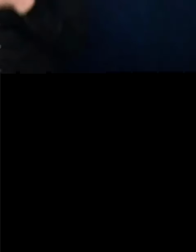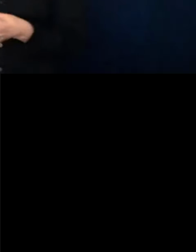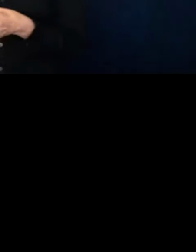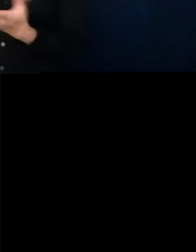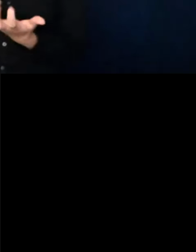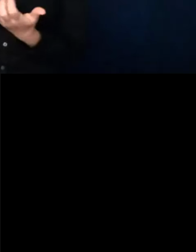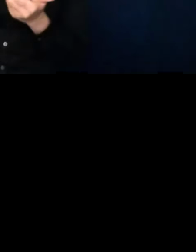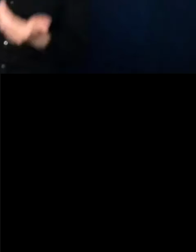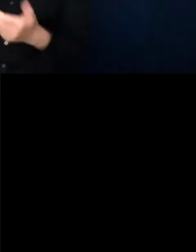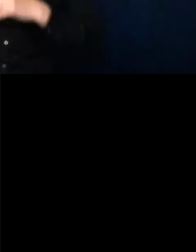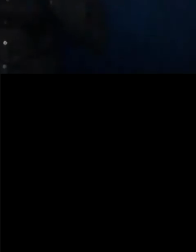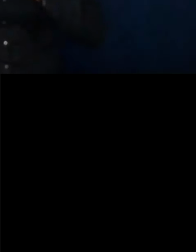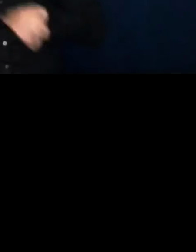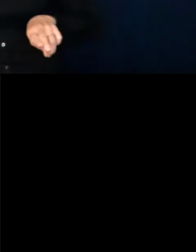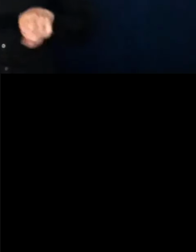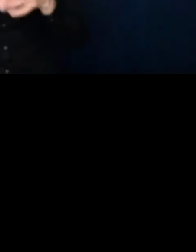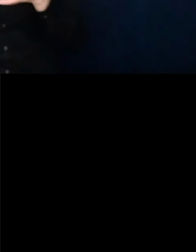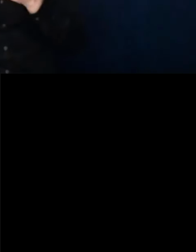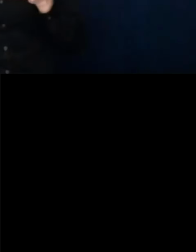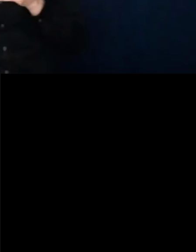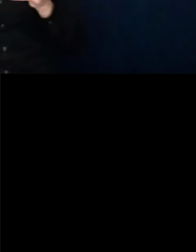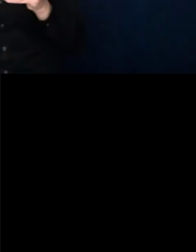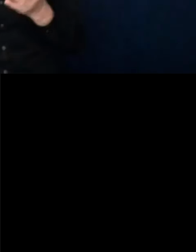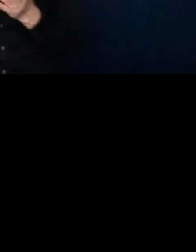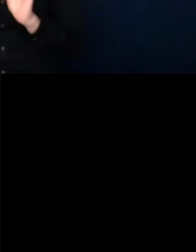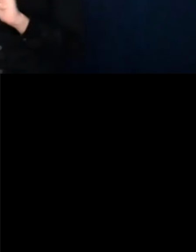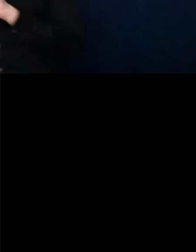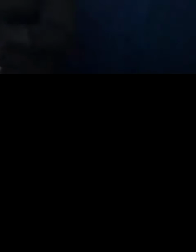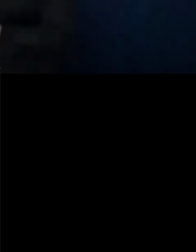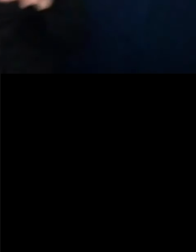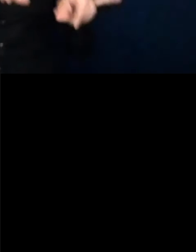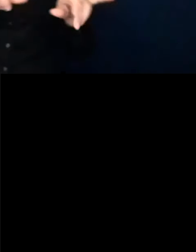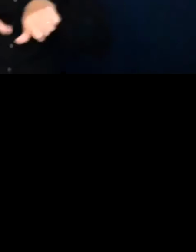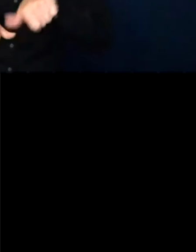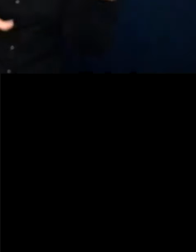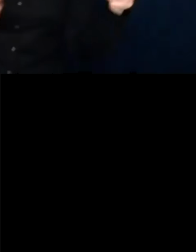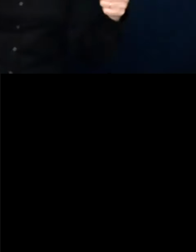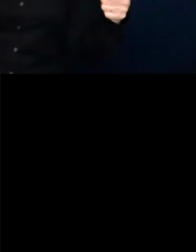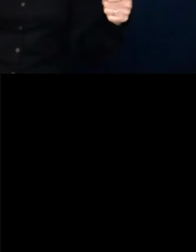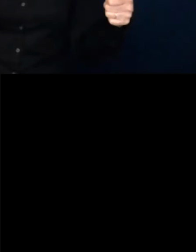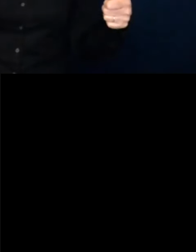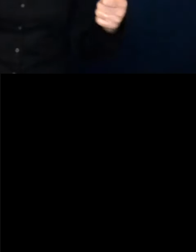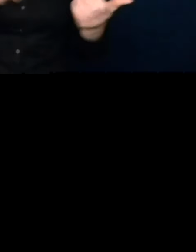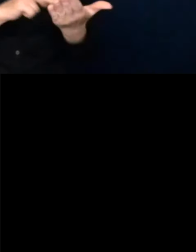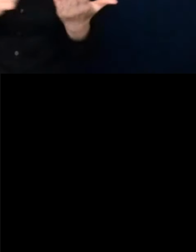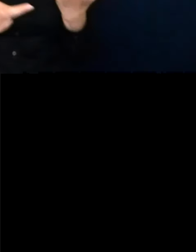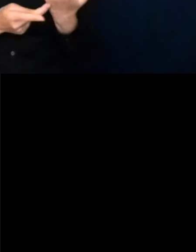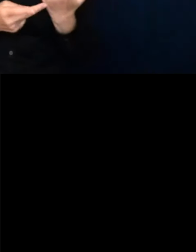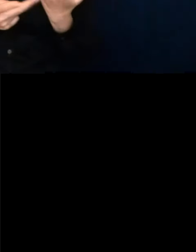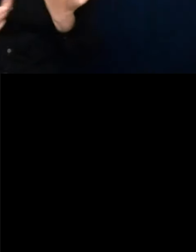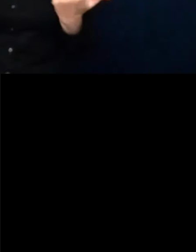And is it like with other grant programs, with other rounds? Like what is the question?